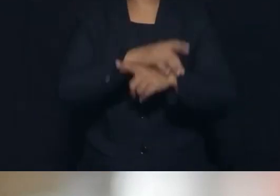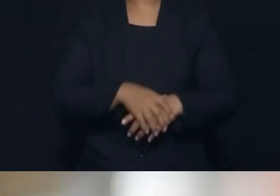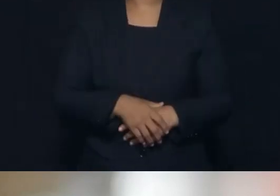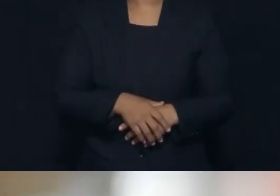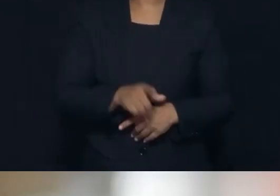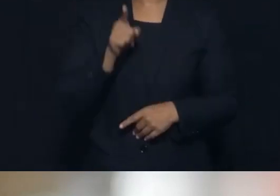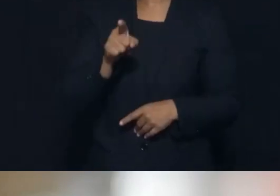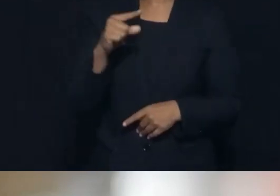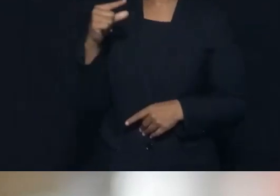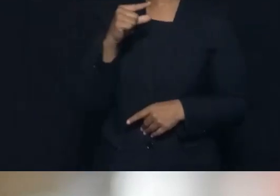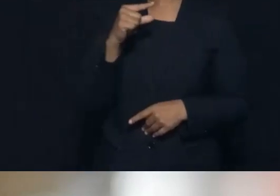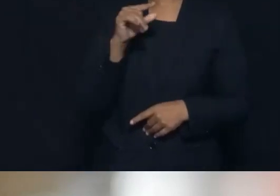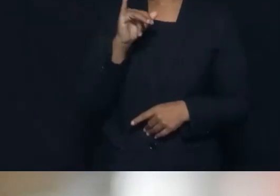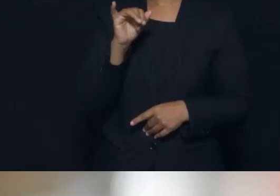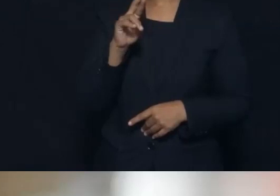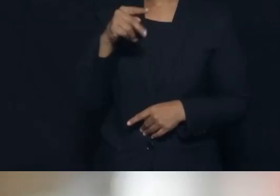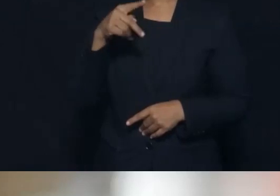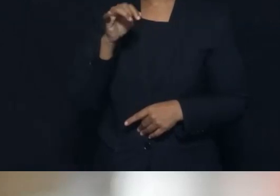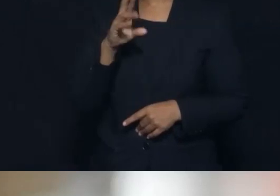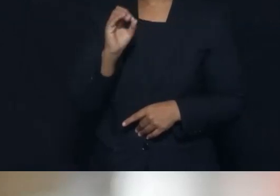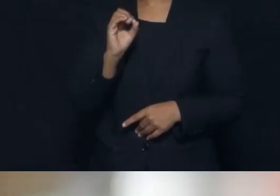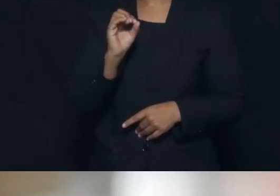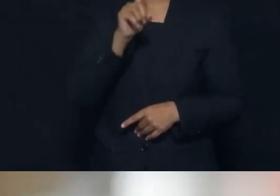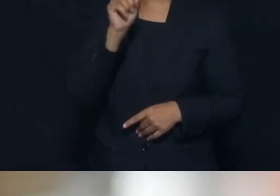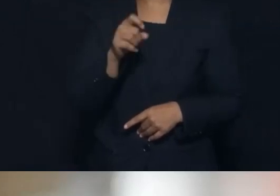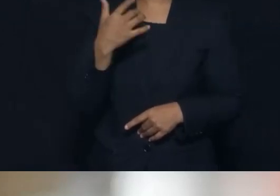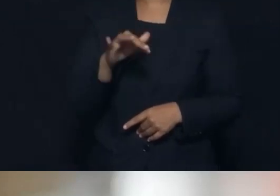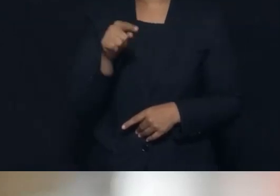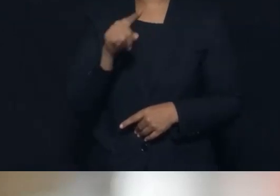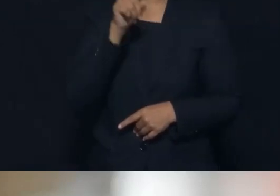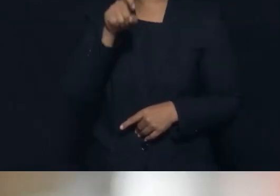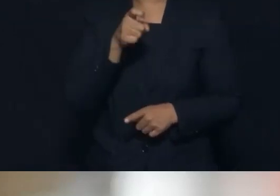equal rights and access on equal basis with others.